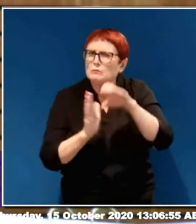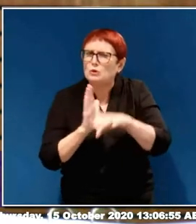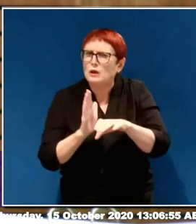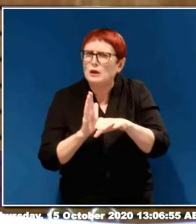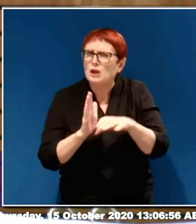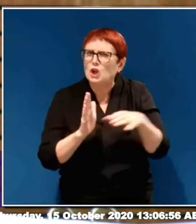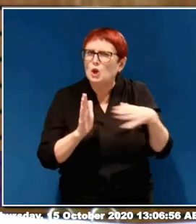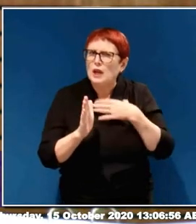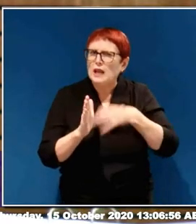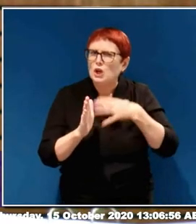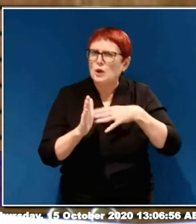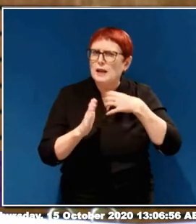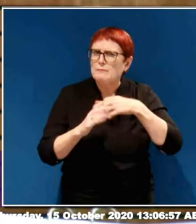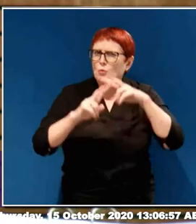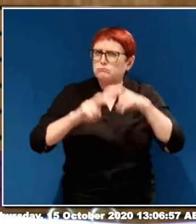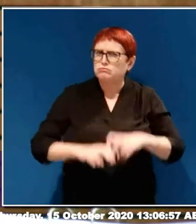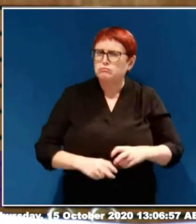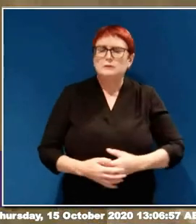That's probably an experience thing.